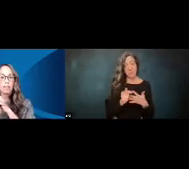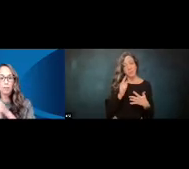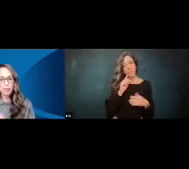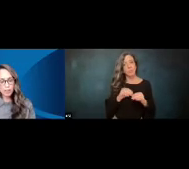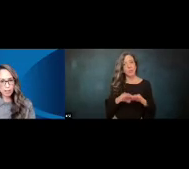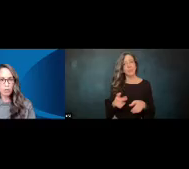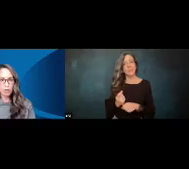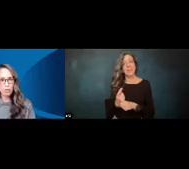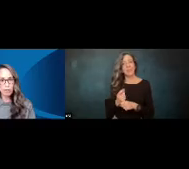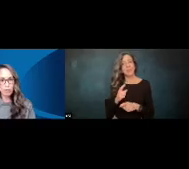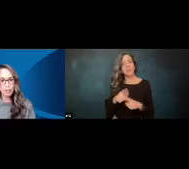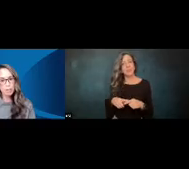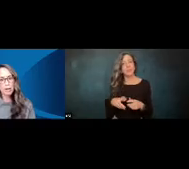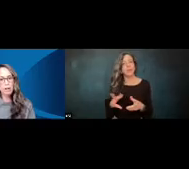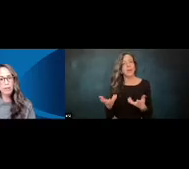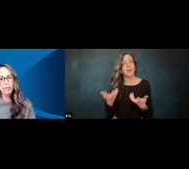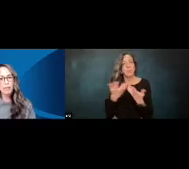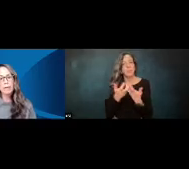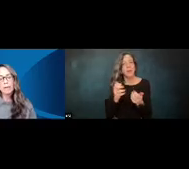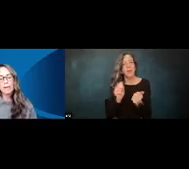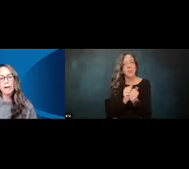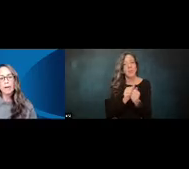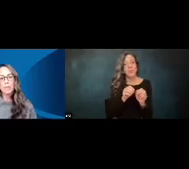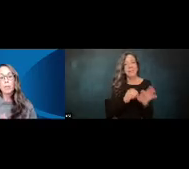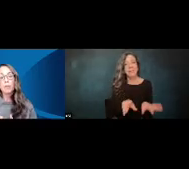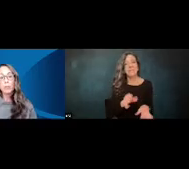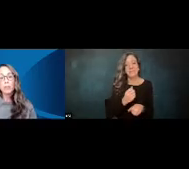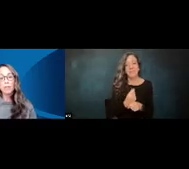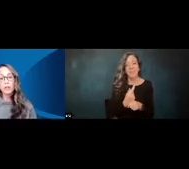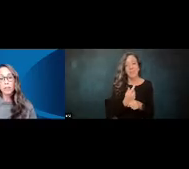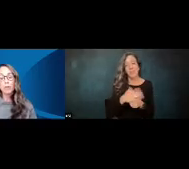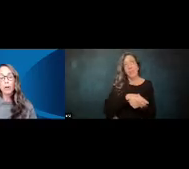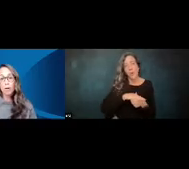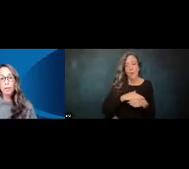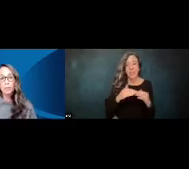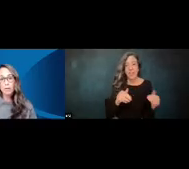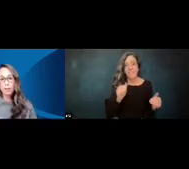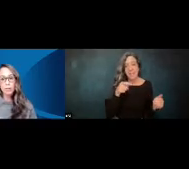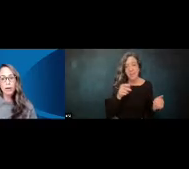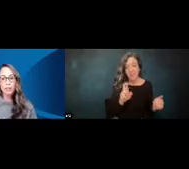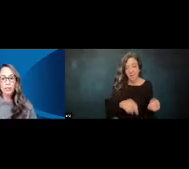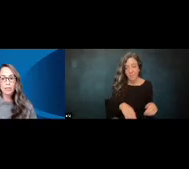the release of the local level APRs. Um, and the most recent version will always be available on